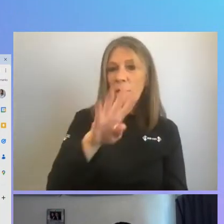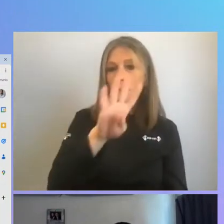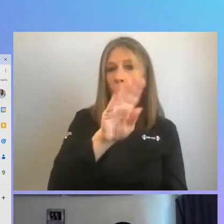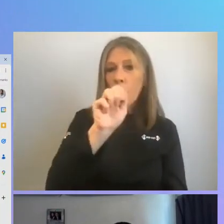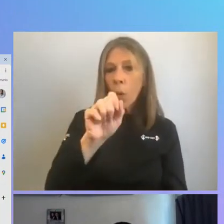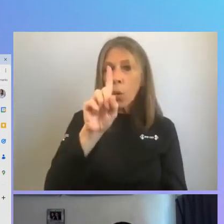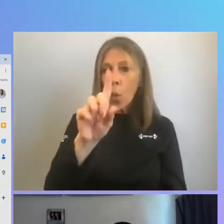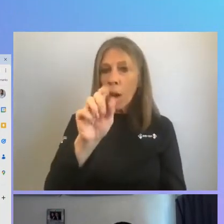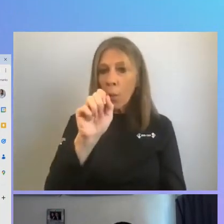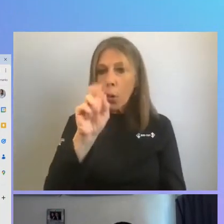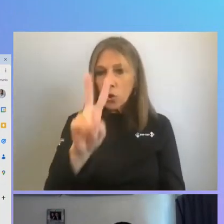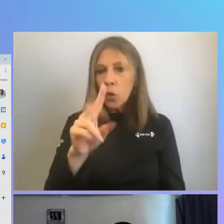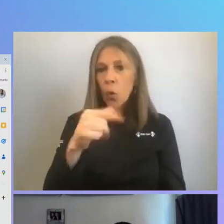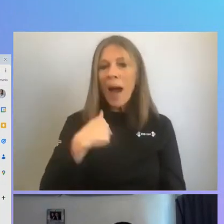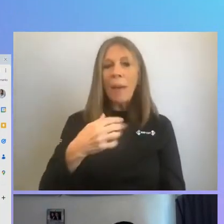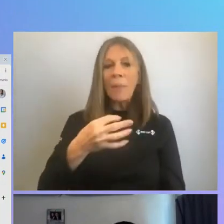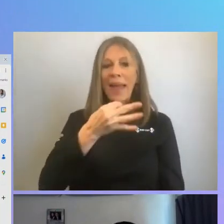what I'm talking about. Let's take a screenshot. And for that